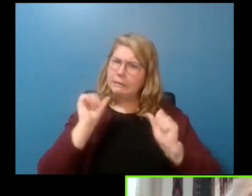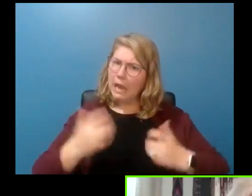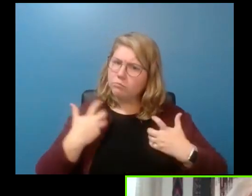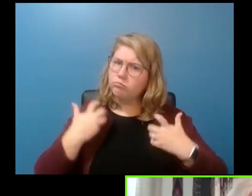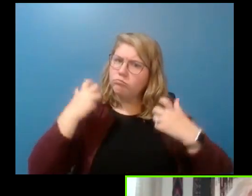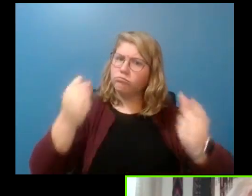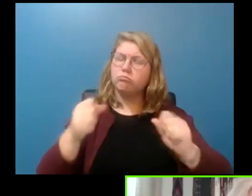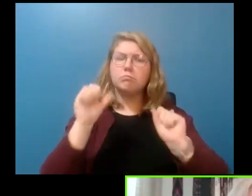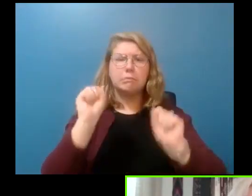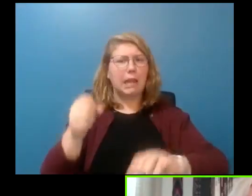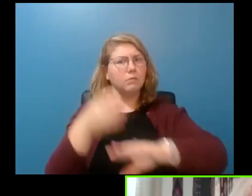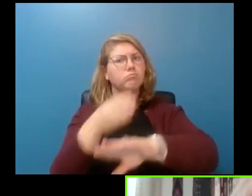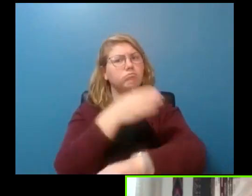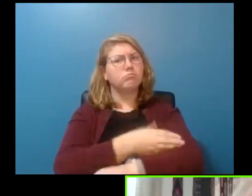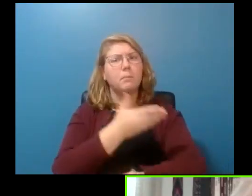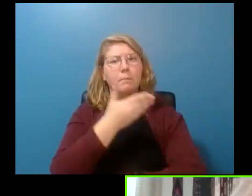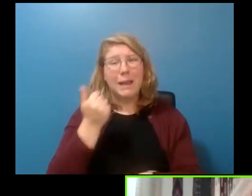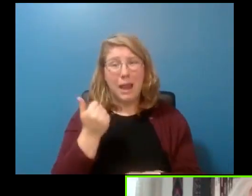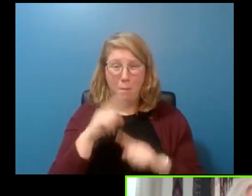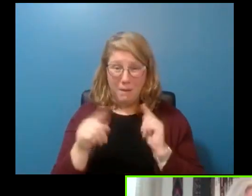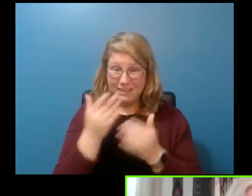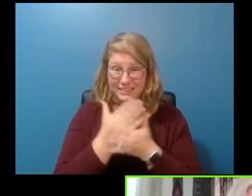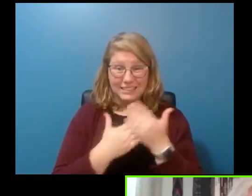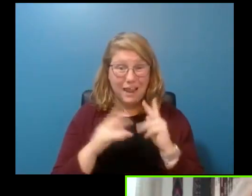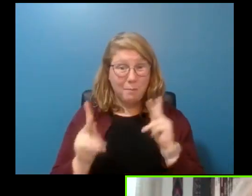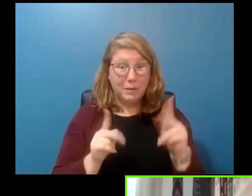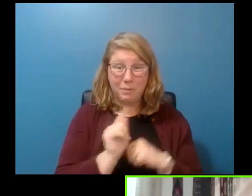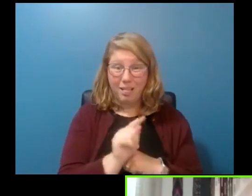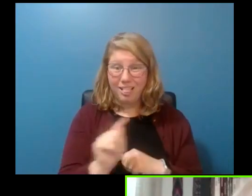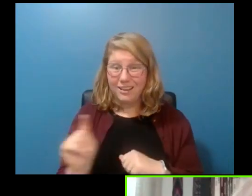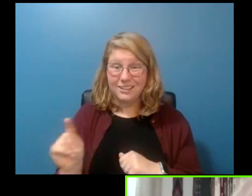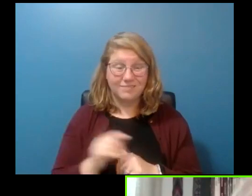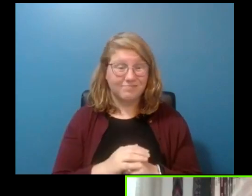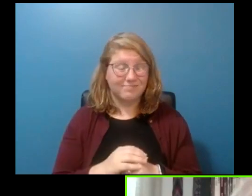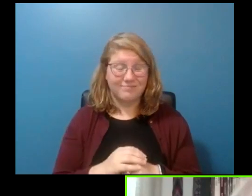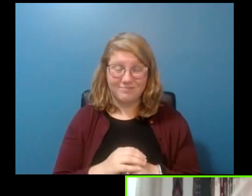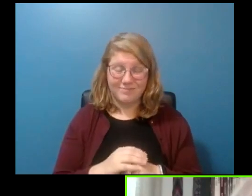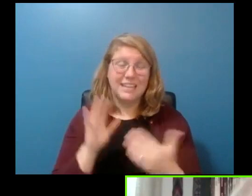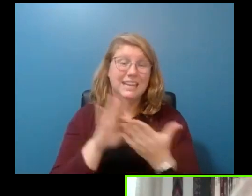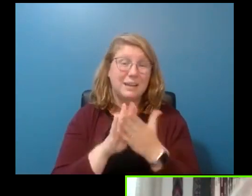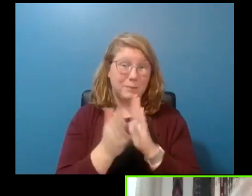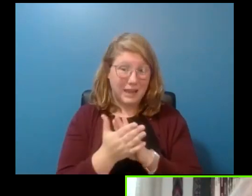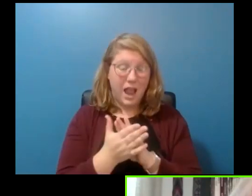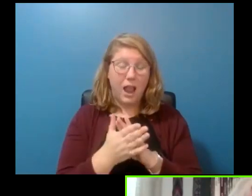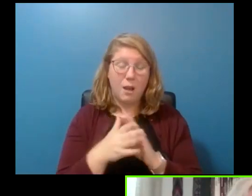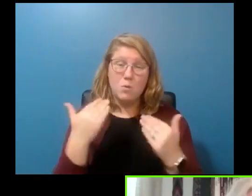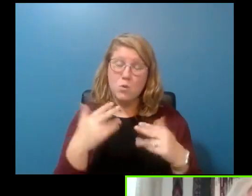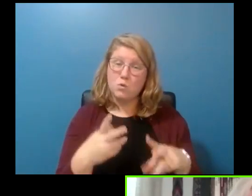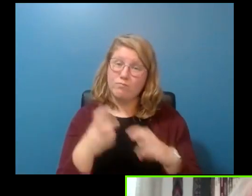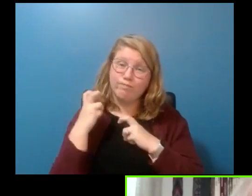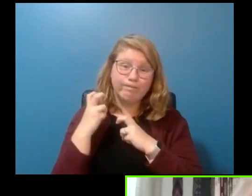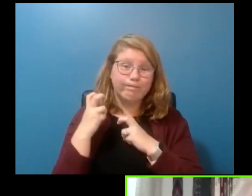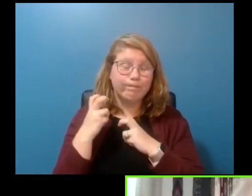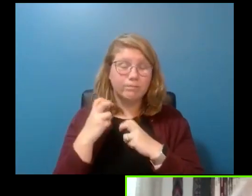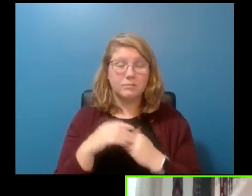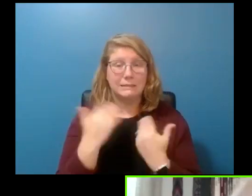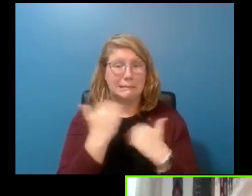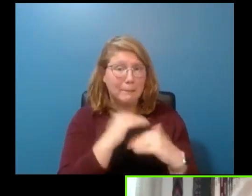care, child or consult. How about -- child or adult. How about preparing for the adult. All on the website and helpful